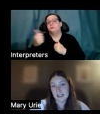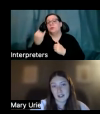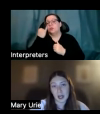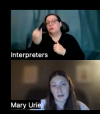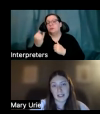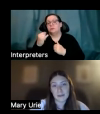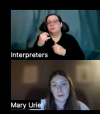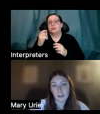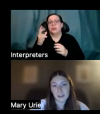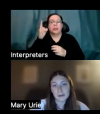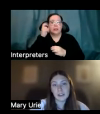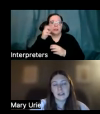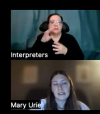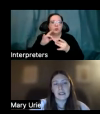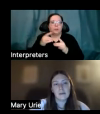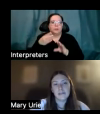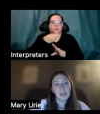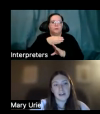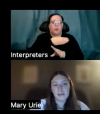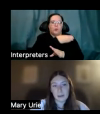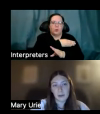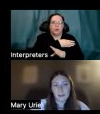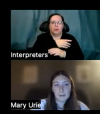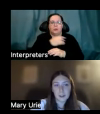listen to the comments before you. If a lot of people before